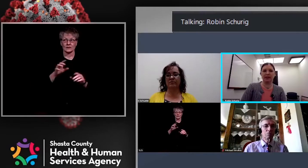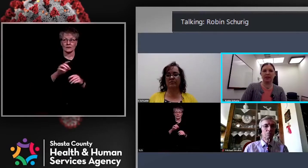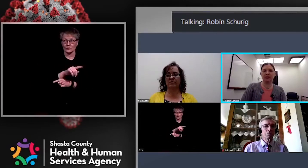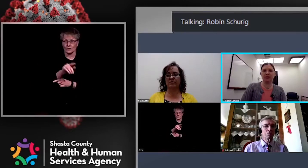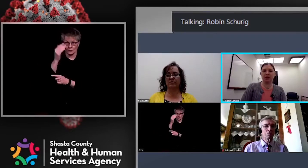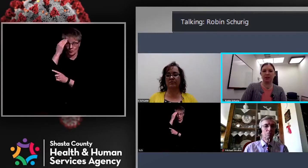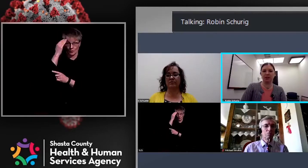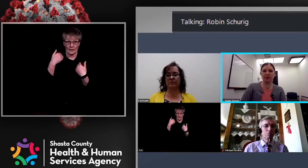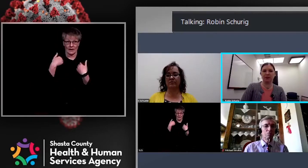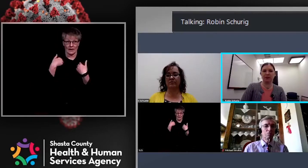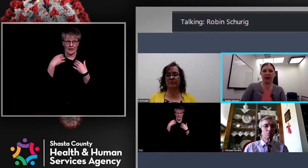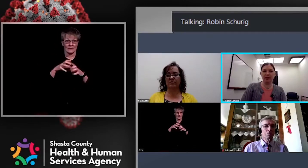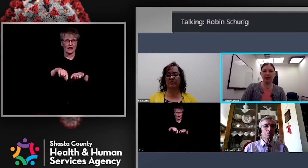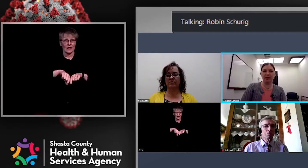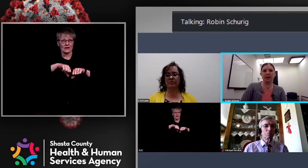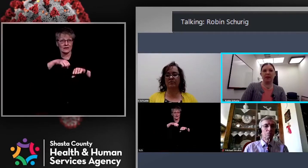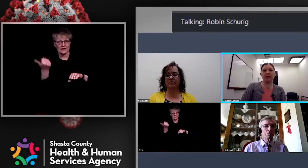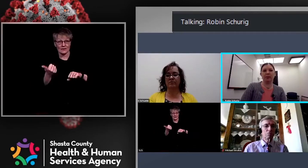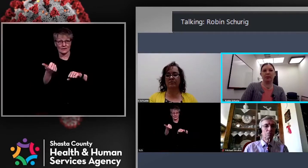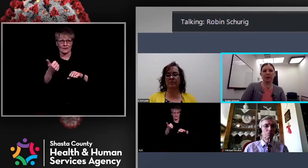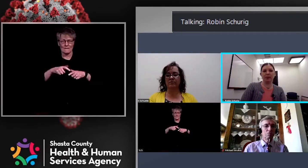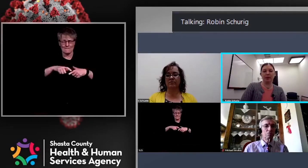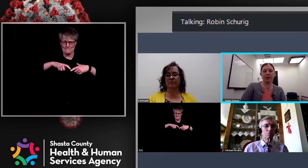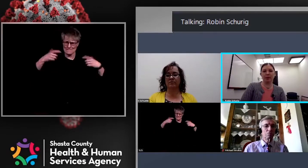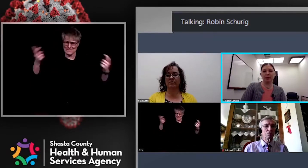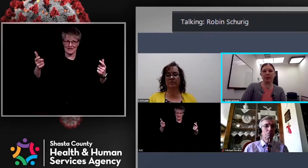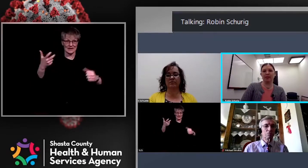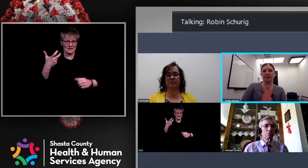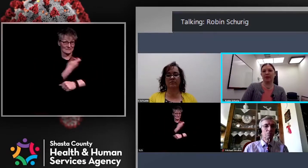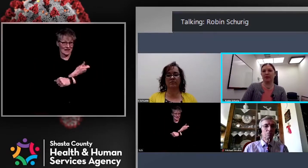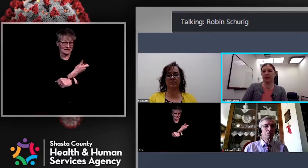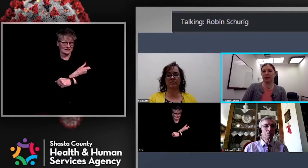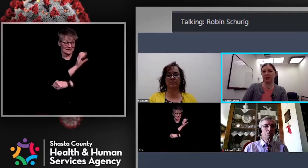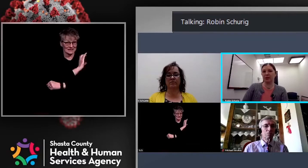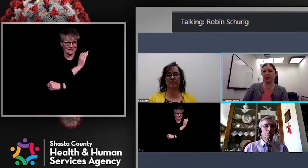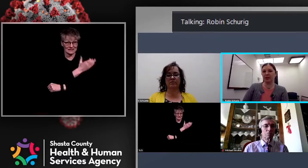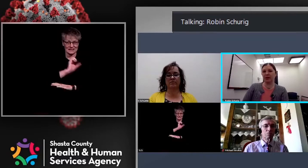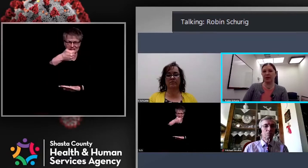clinic scheduled at Shasta College this Friday. It is both for people who received their first